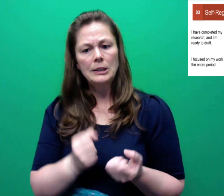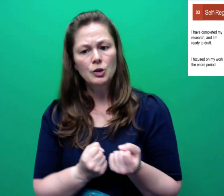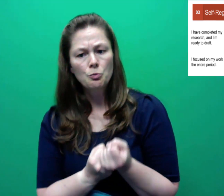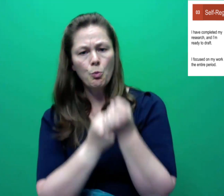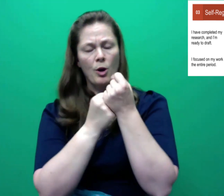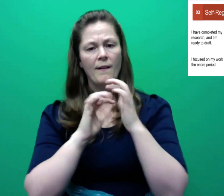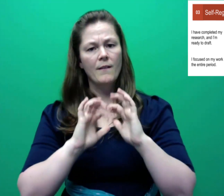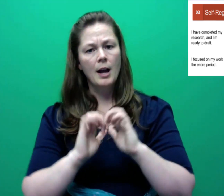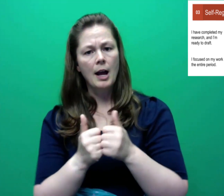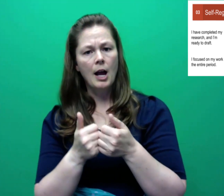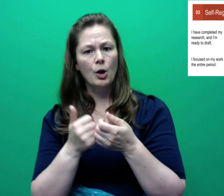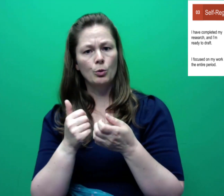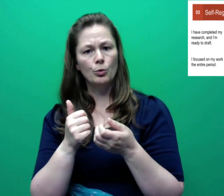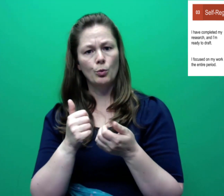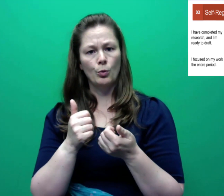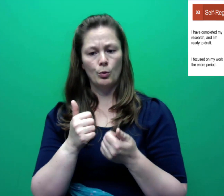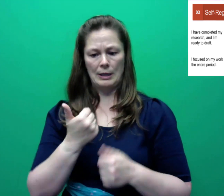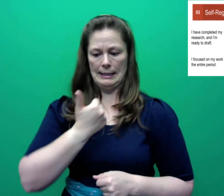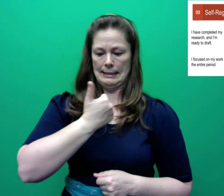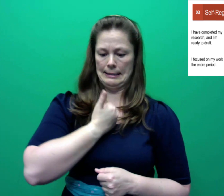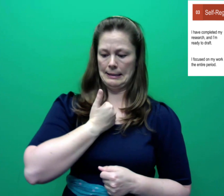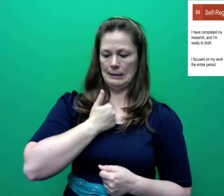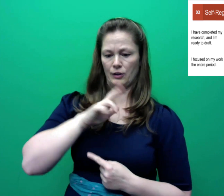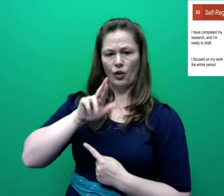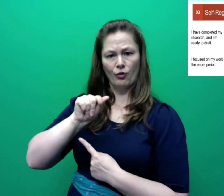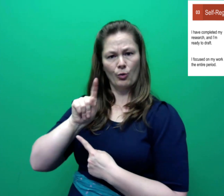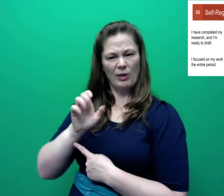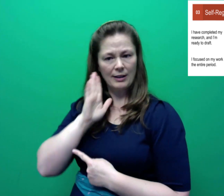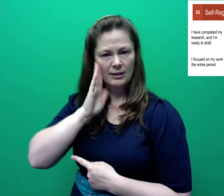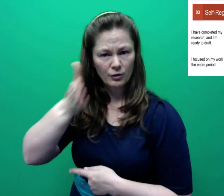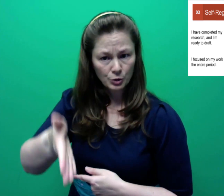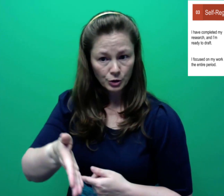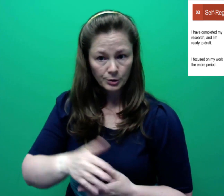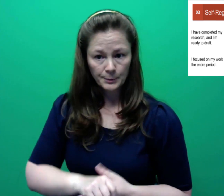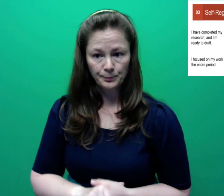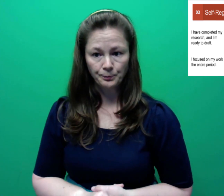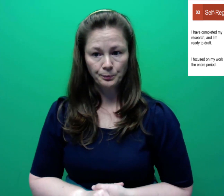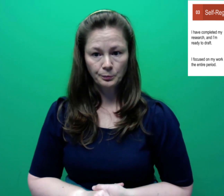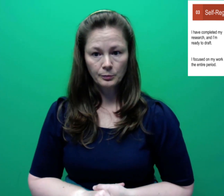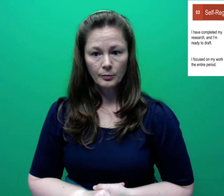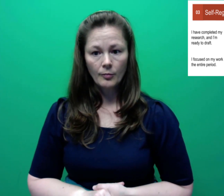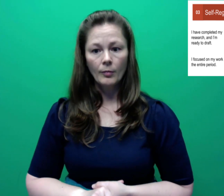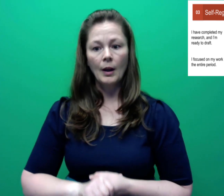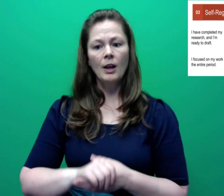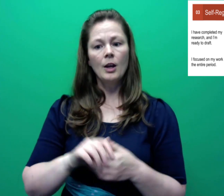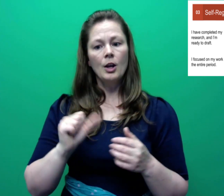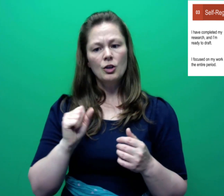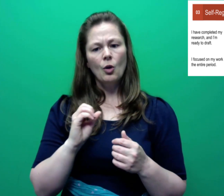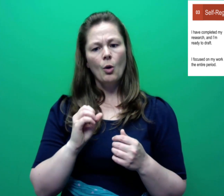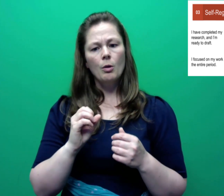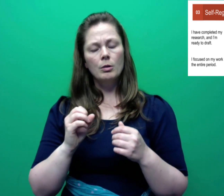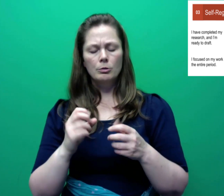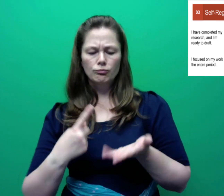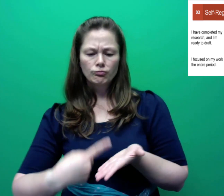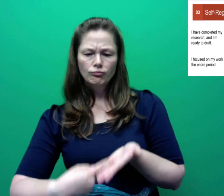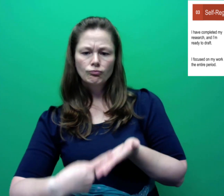need support to recognize more accurately how they are doing through